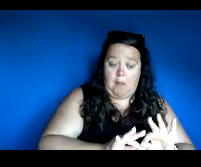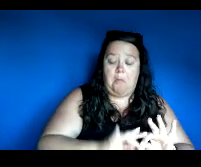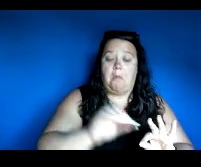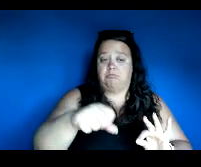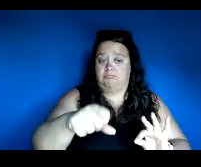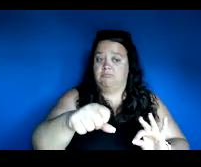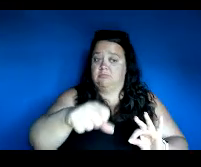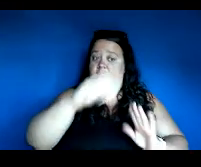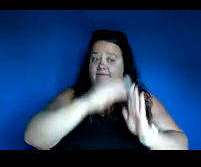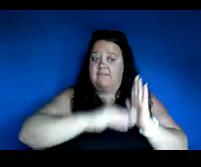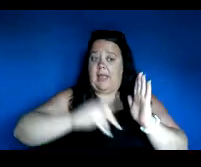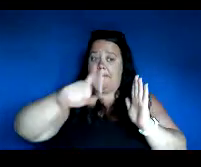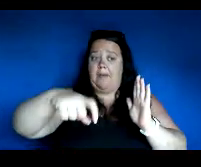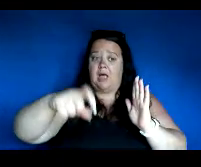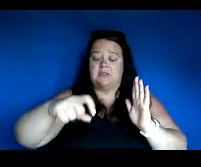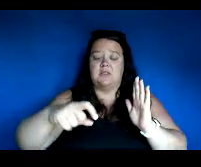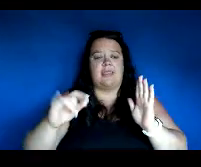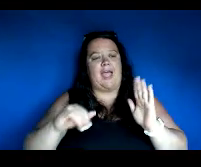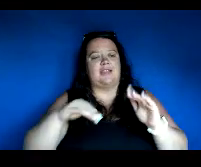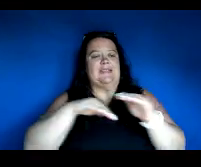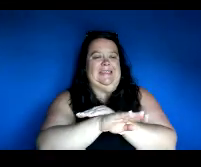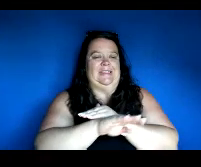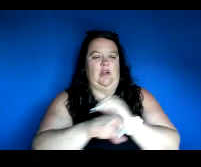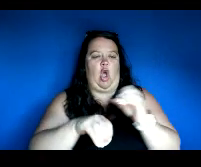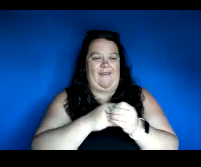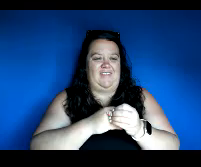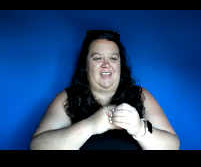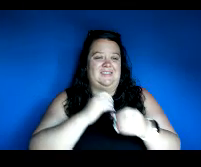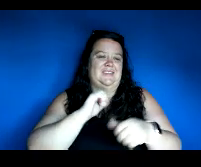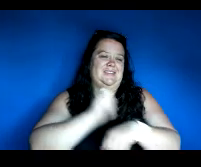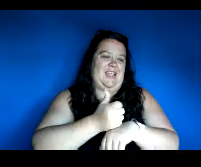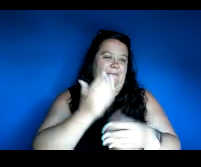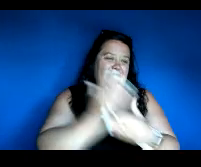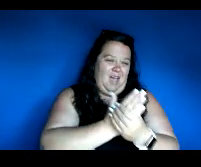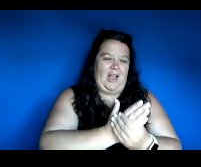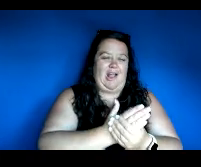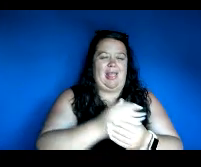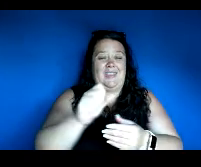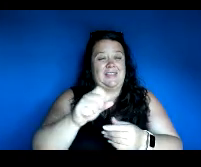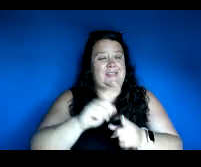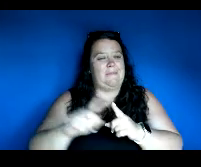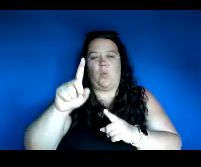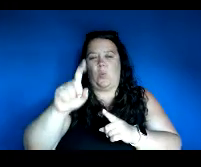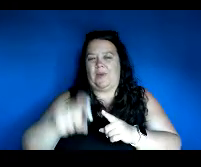registers you with our office, and sets up a file in our system, but there needs to be the follow-up meeting,